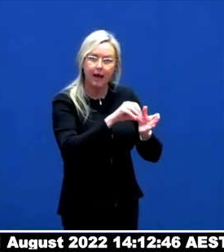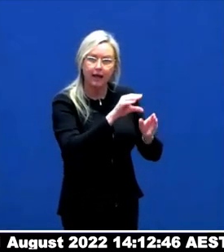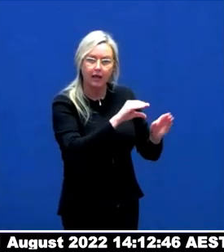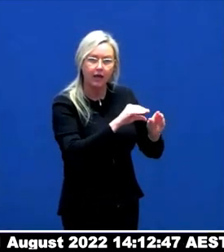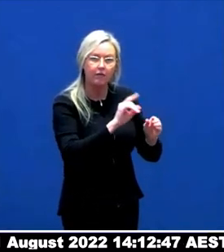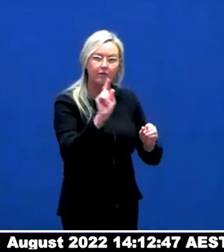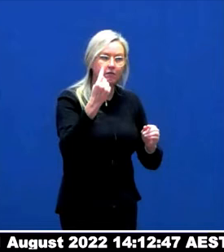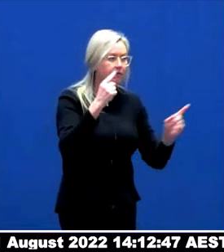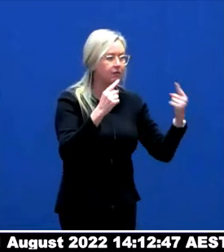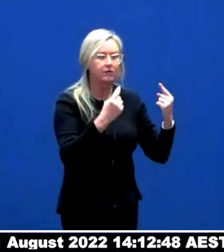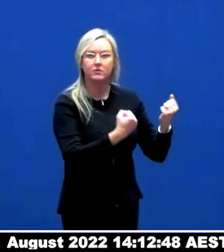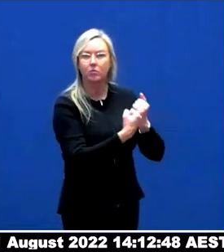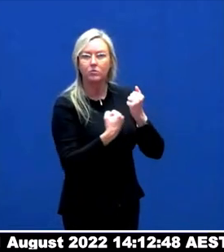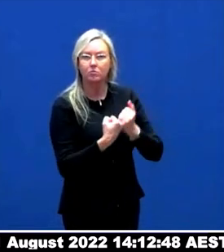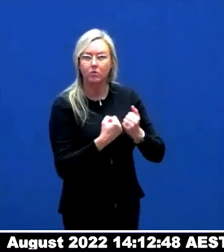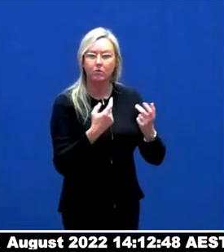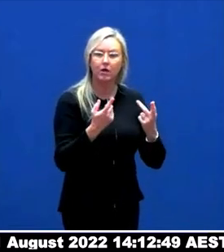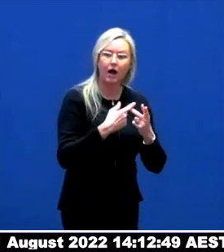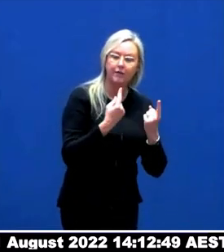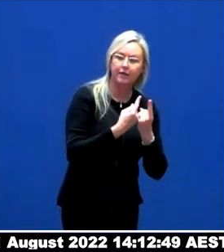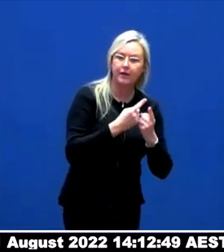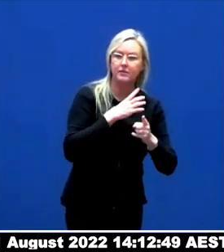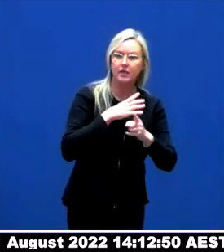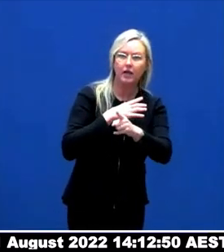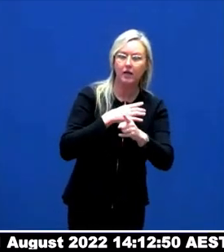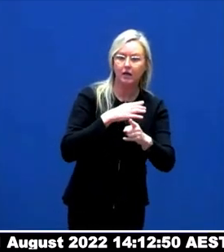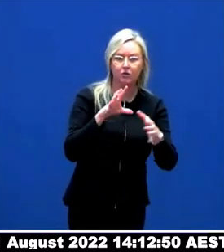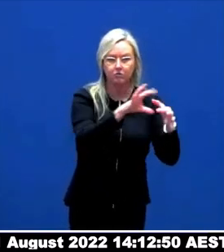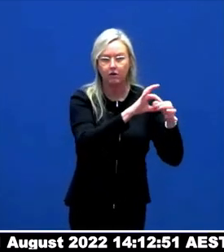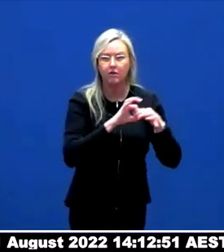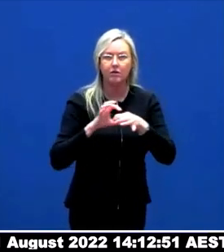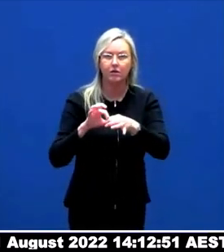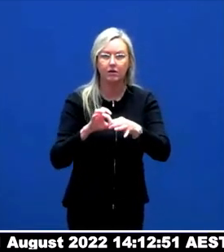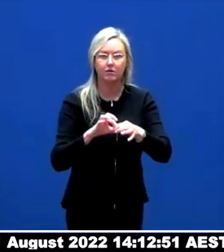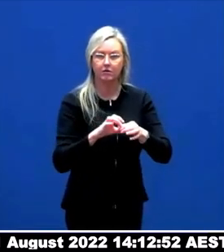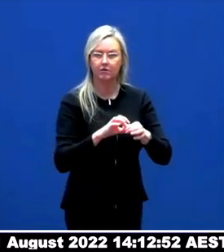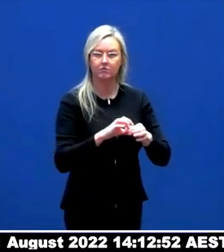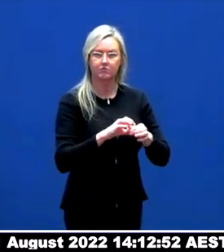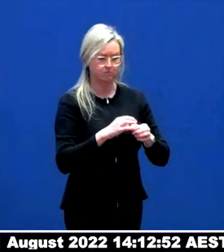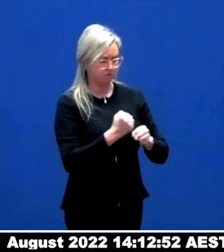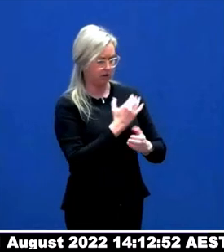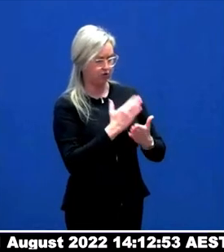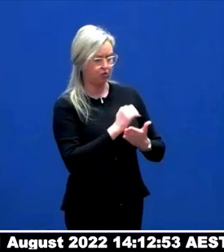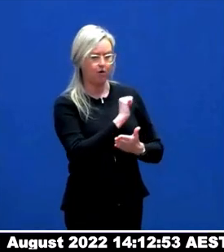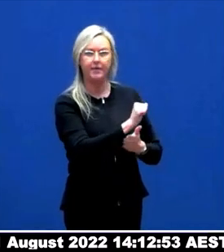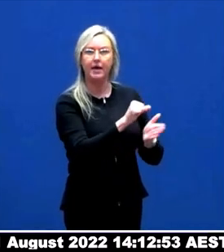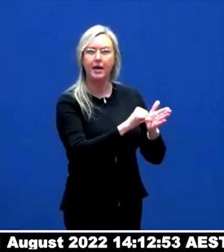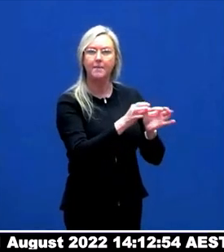other supports they may have funded in their plan and to ensure they're able to utilise their plan in the way it was intended.